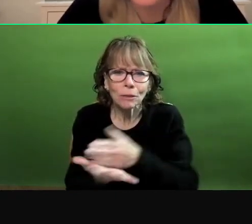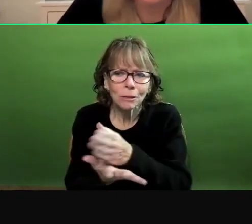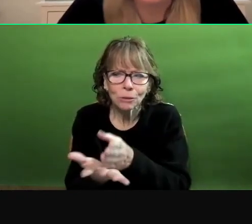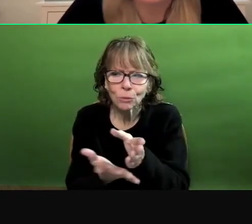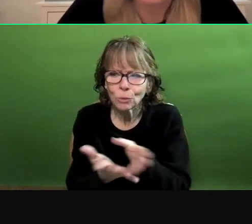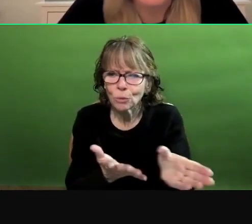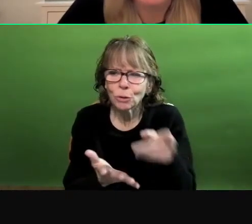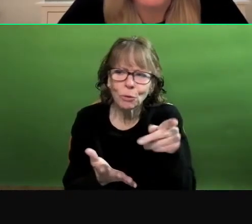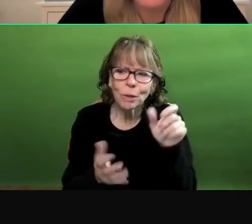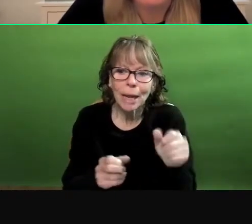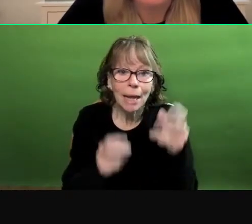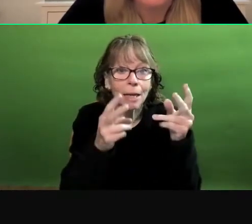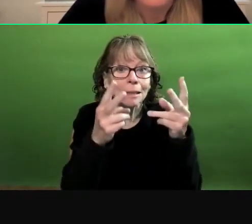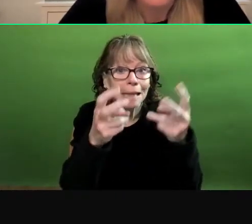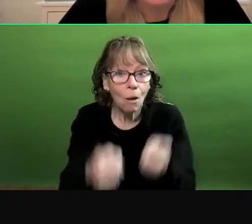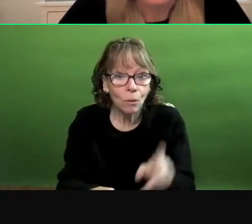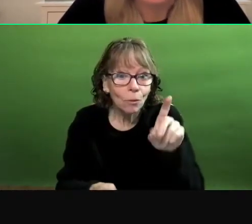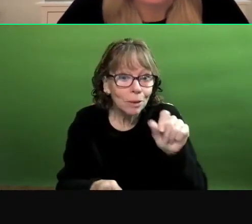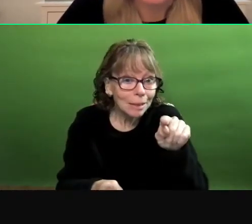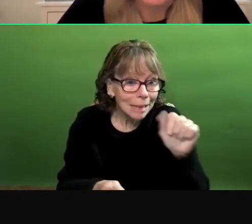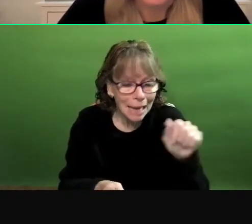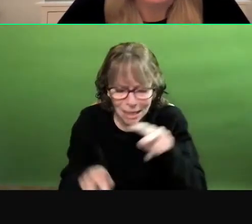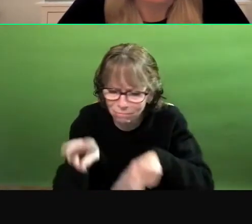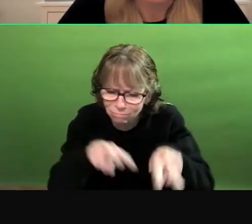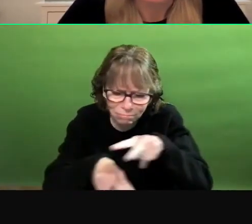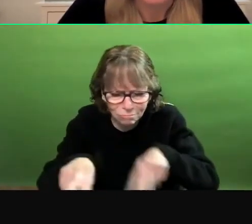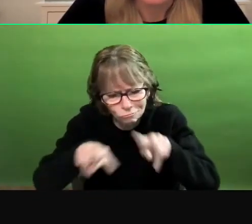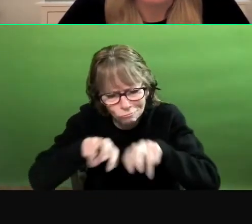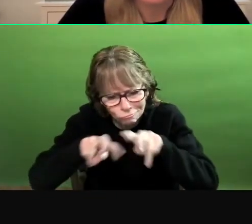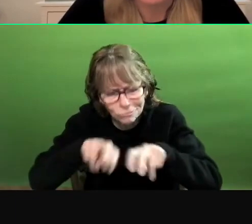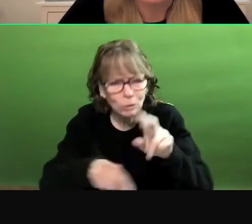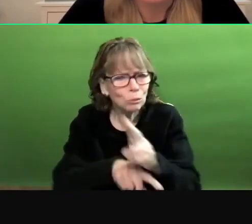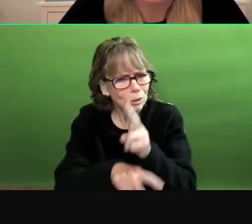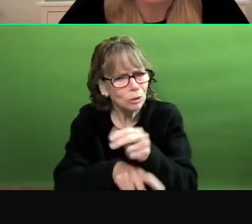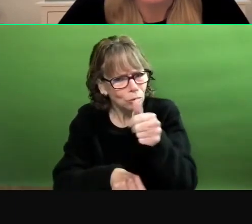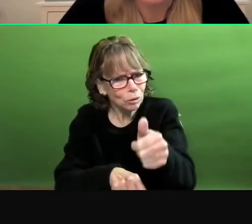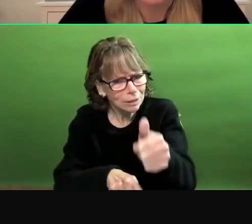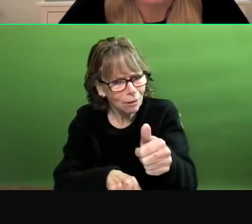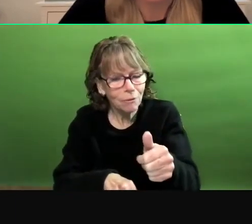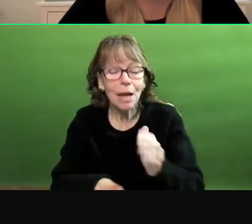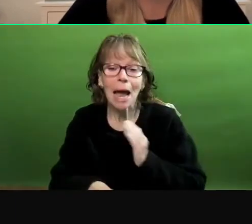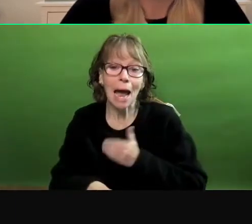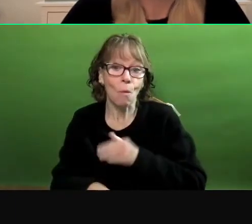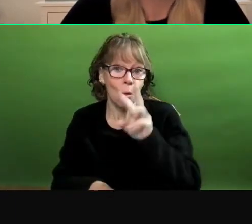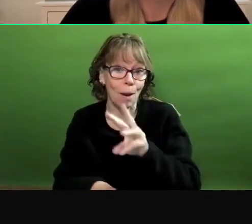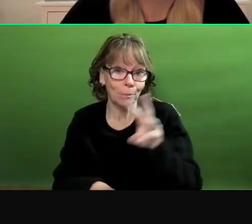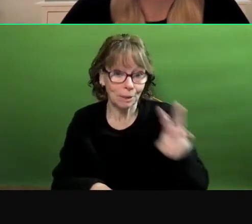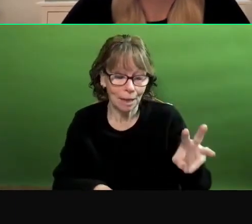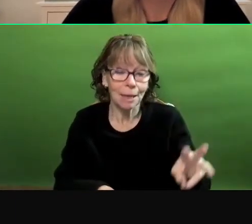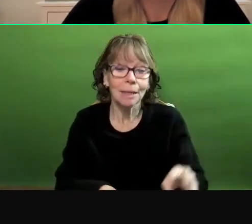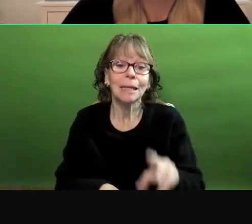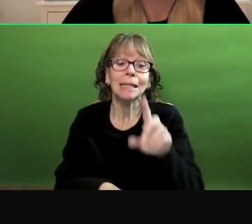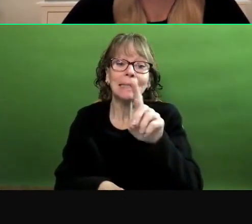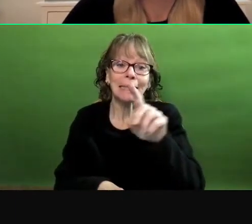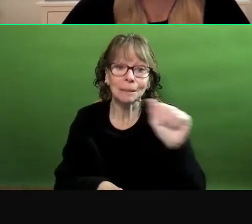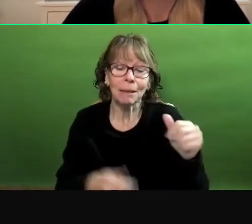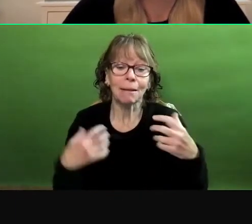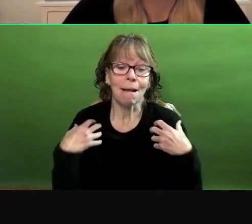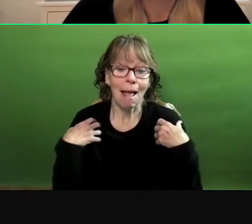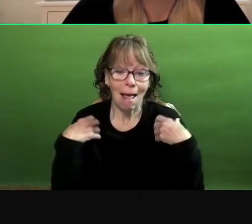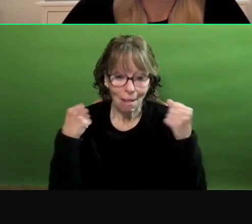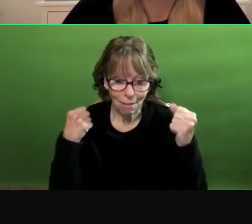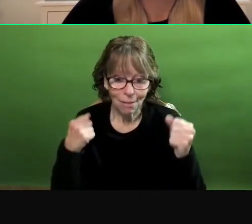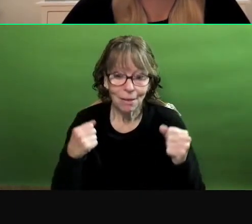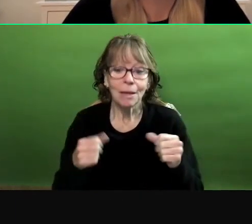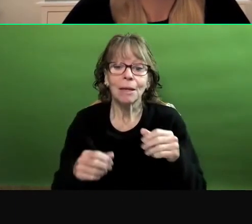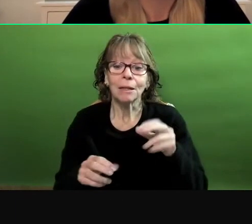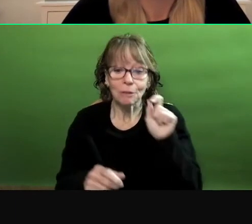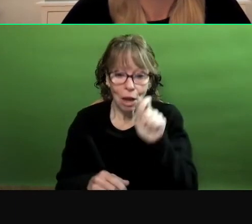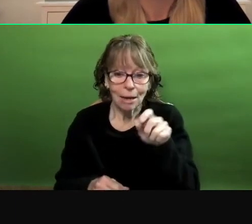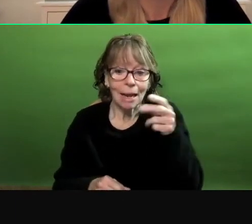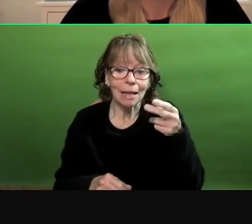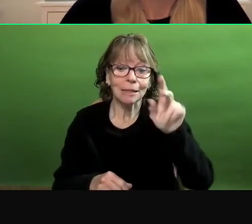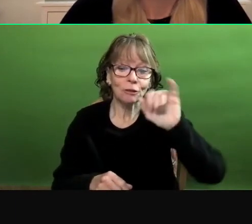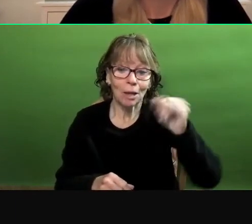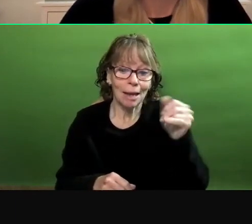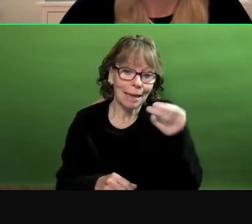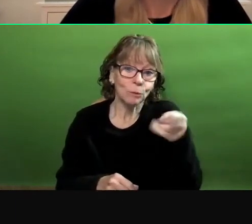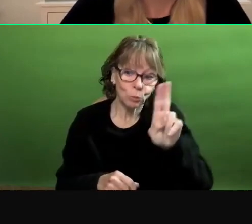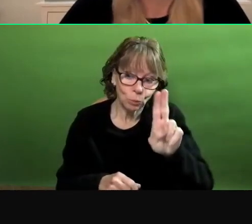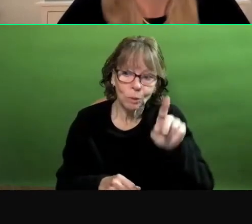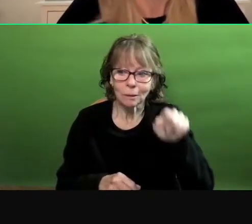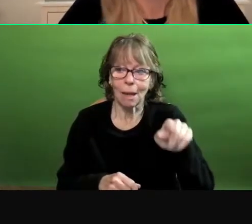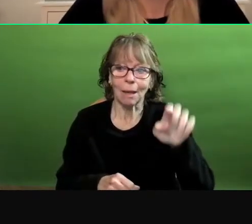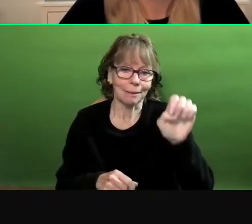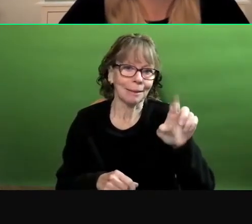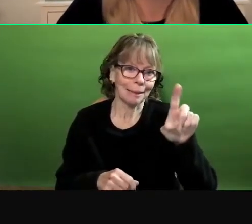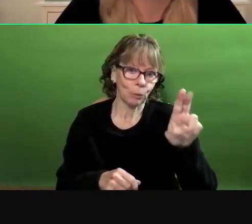download it and use it yourself on our website, disabilityhealth.jhu.edu. But in addition to